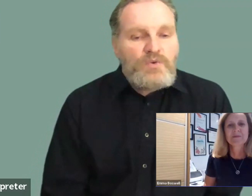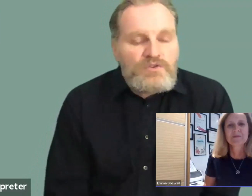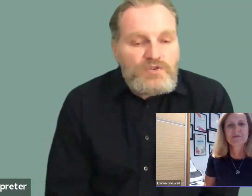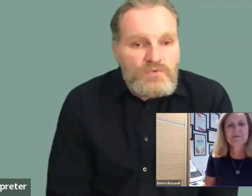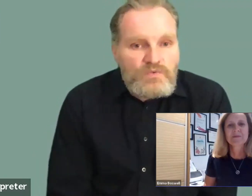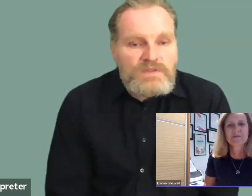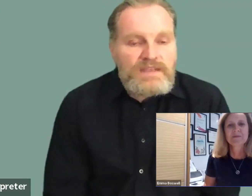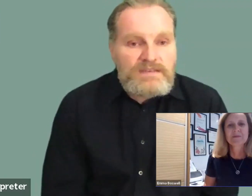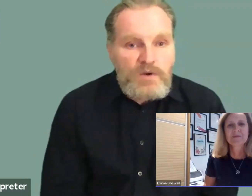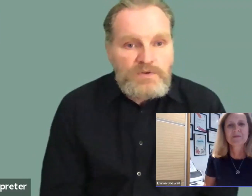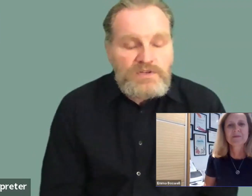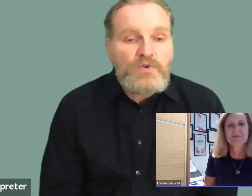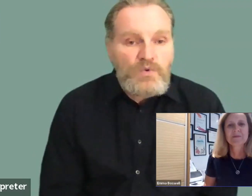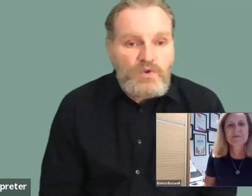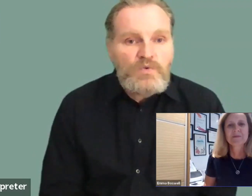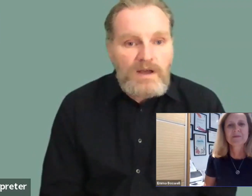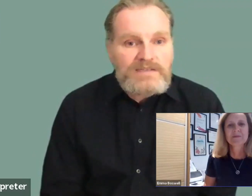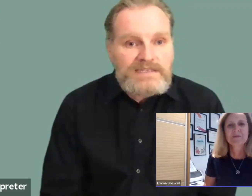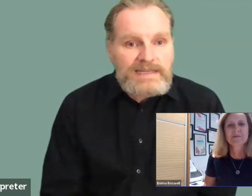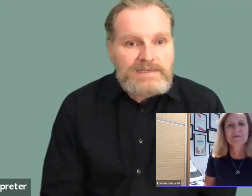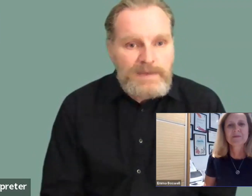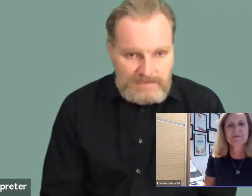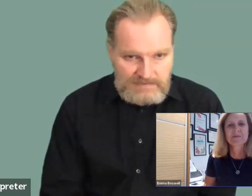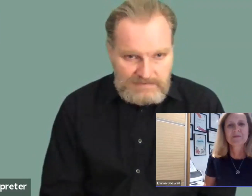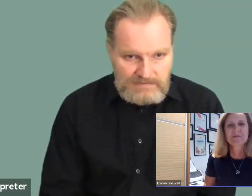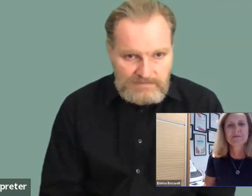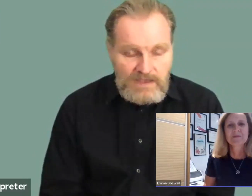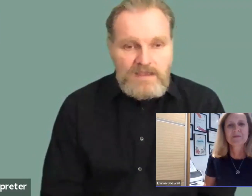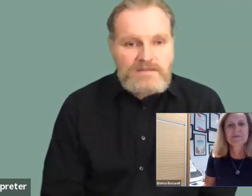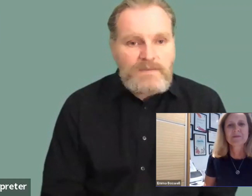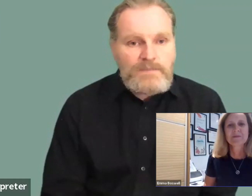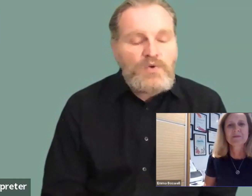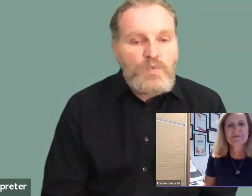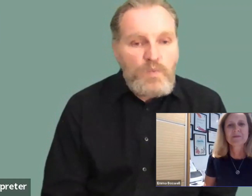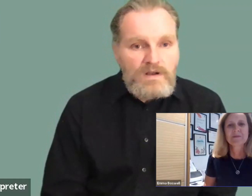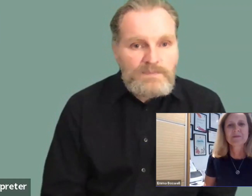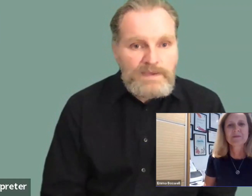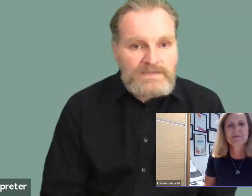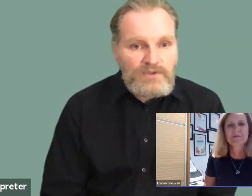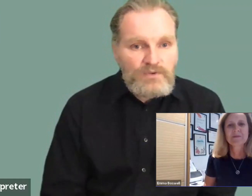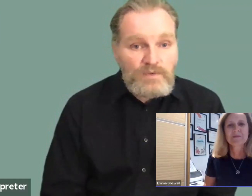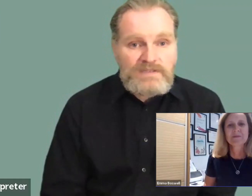you can choose the interpreter who you understand best, somebody who works best for you. It's